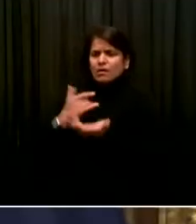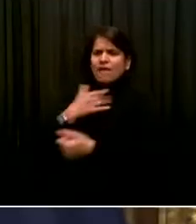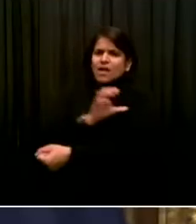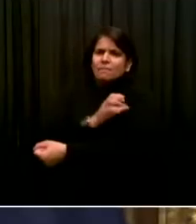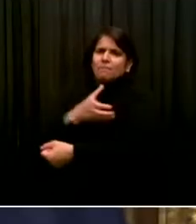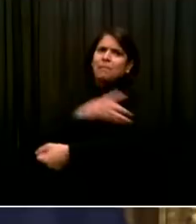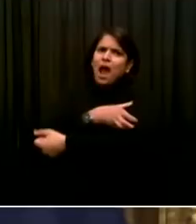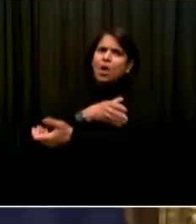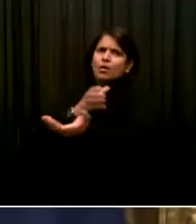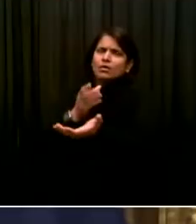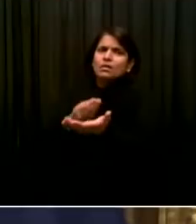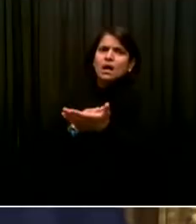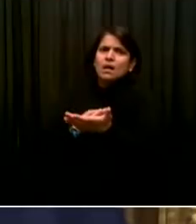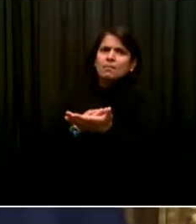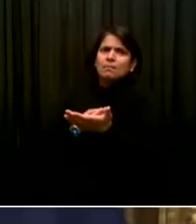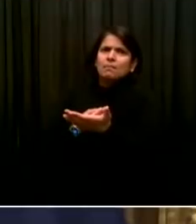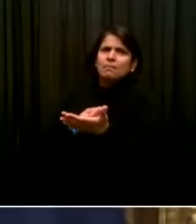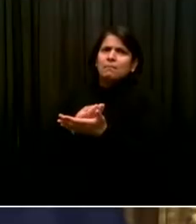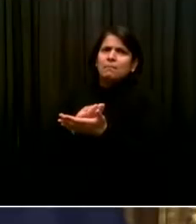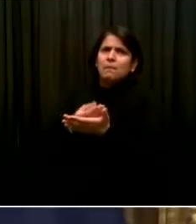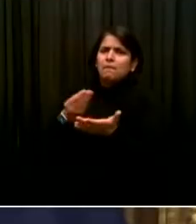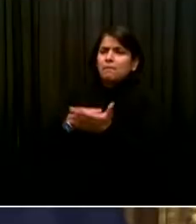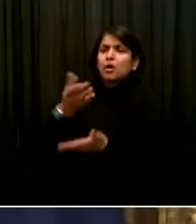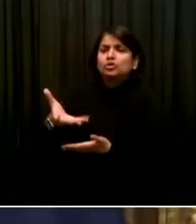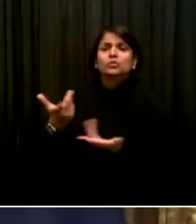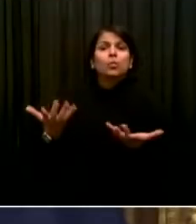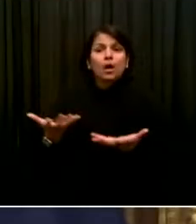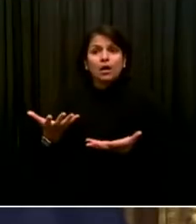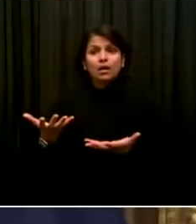R FONEW YORKERS BECAUSE WE KW NO THE BEST